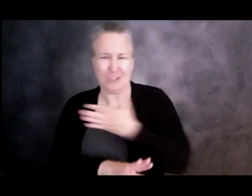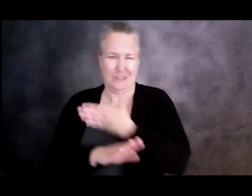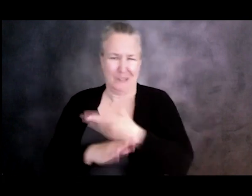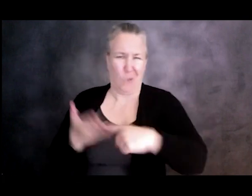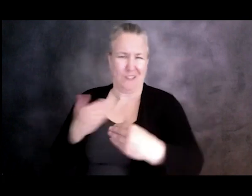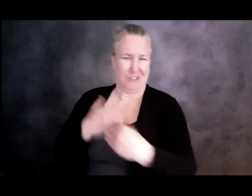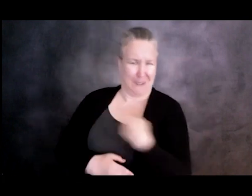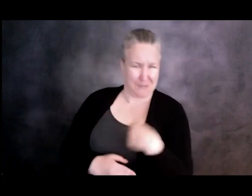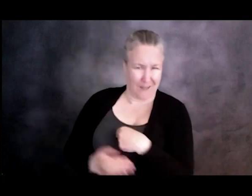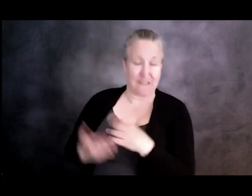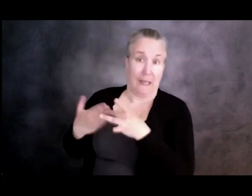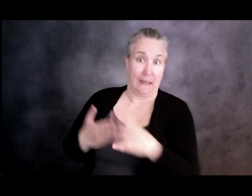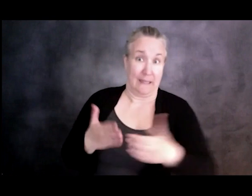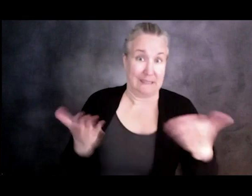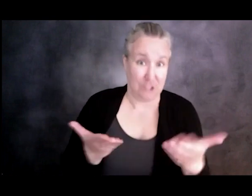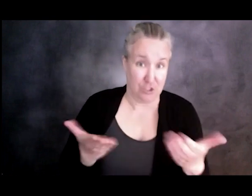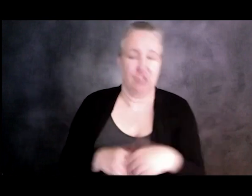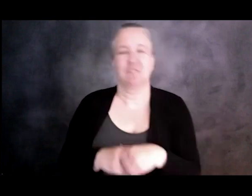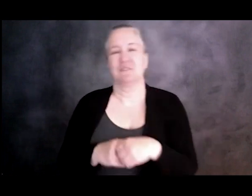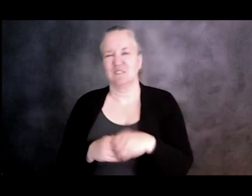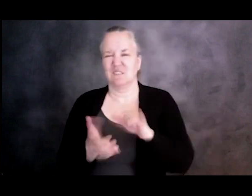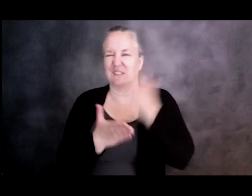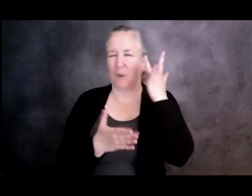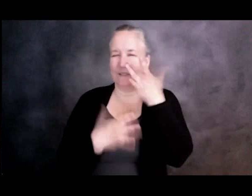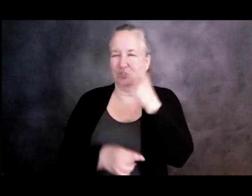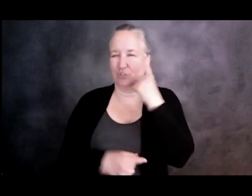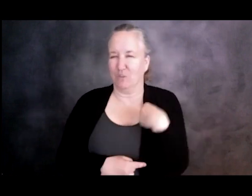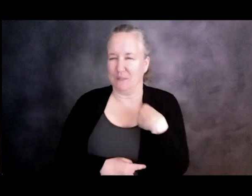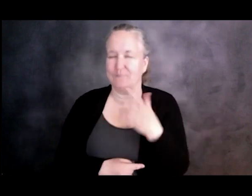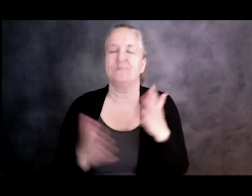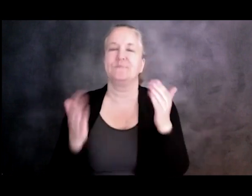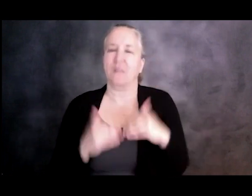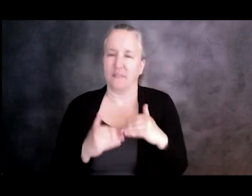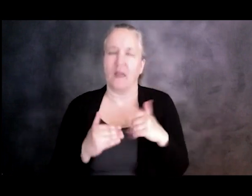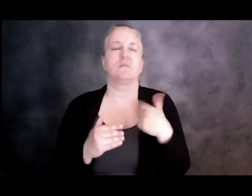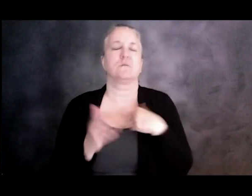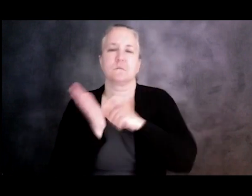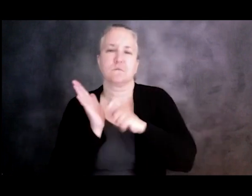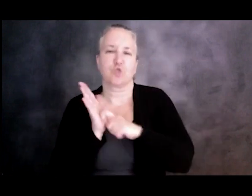us here. That's what makes it interesting for me. And then I got to write the third and final novel